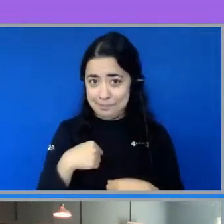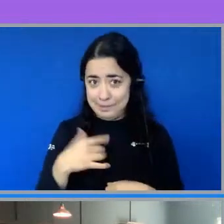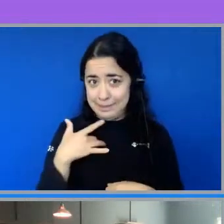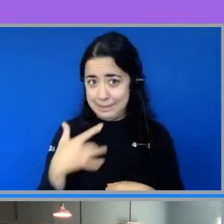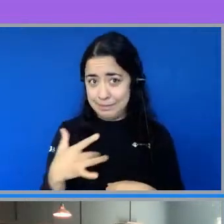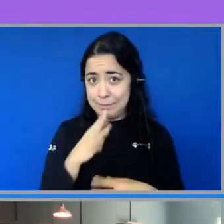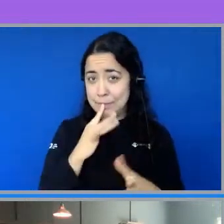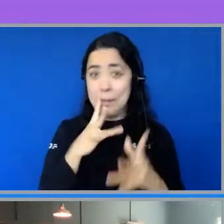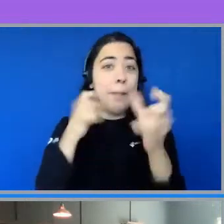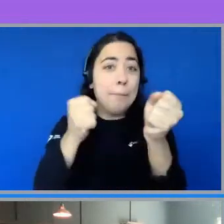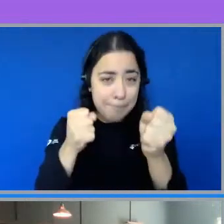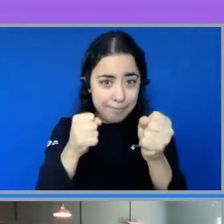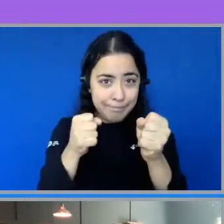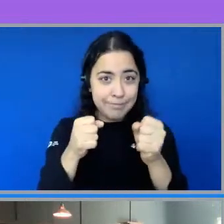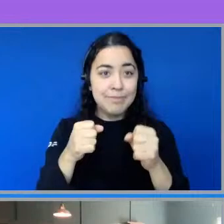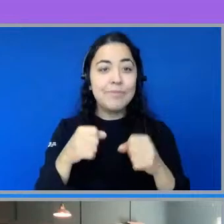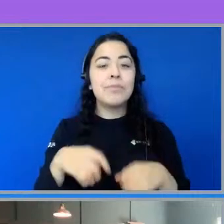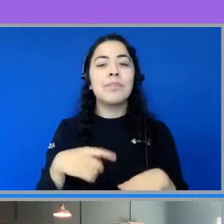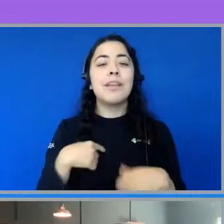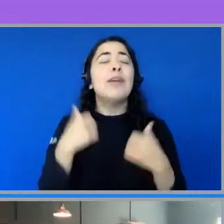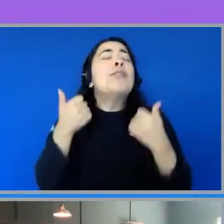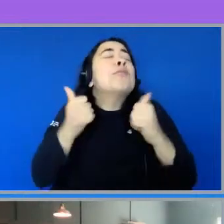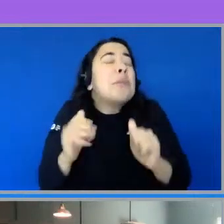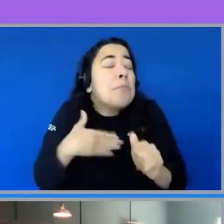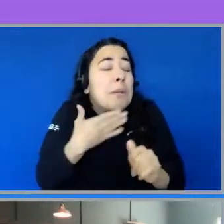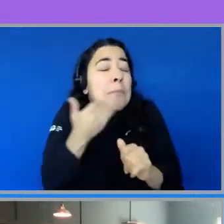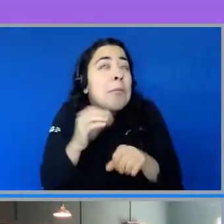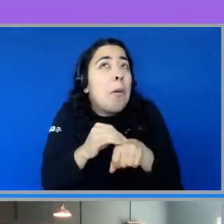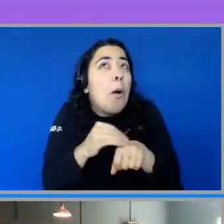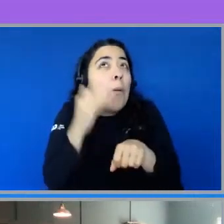have a tendency to speak a little fast. I will also do my